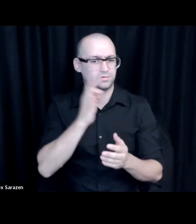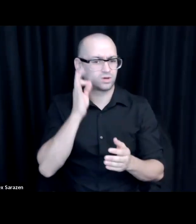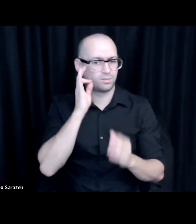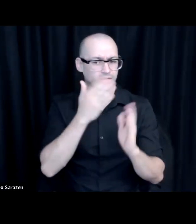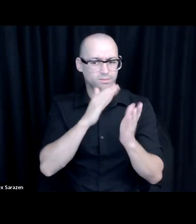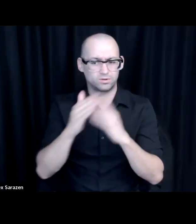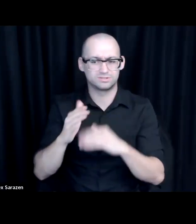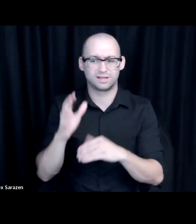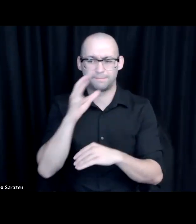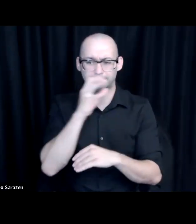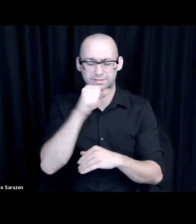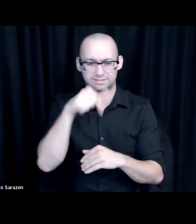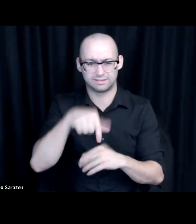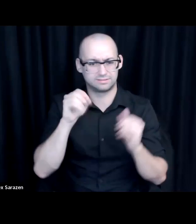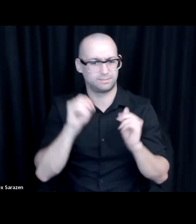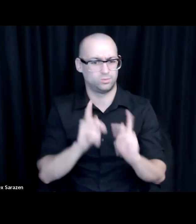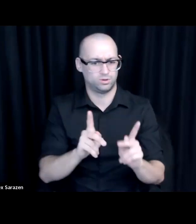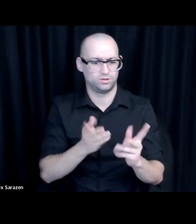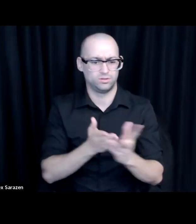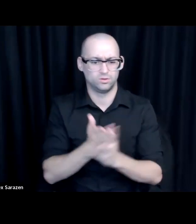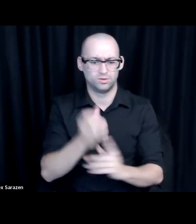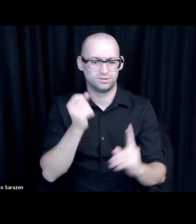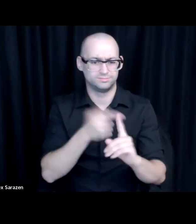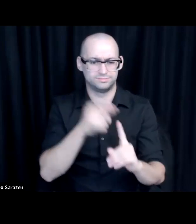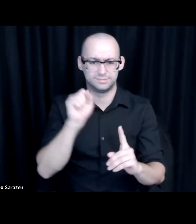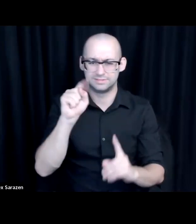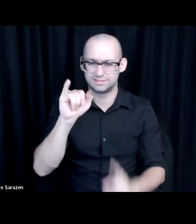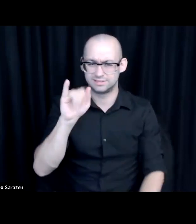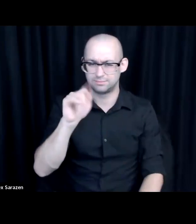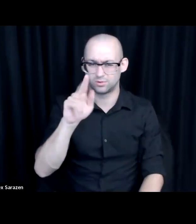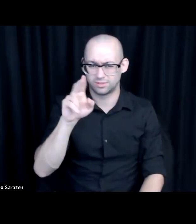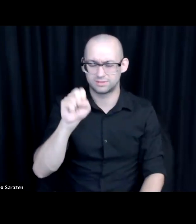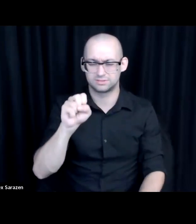missed this opportunity during the Stimulus Act and Obama's Administration, where the money